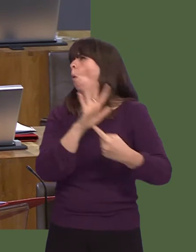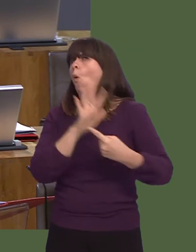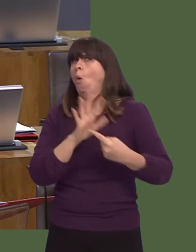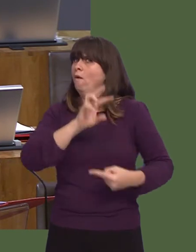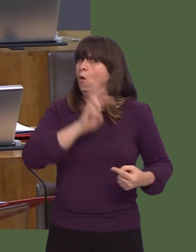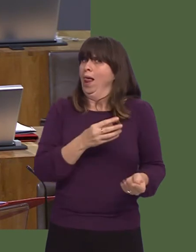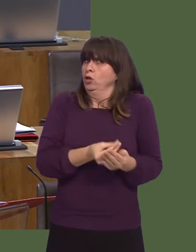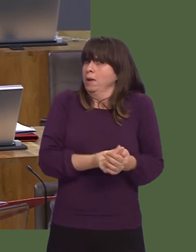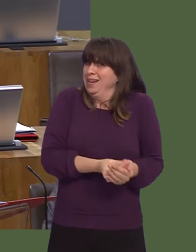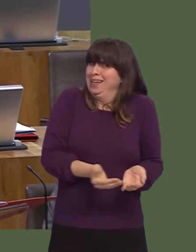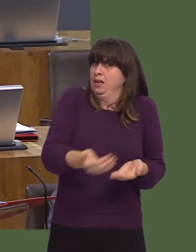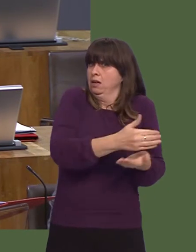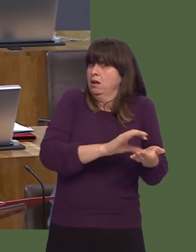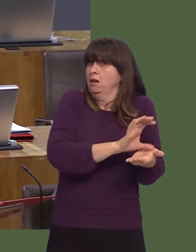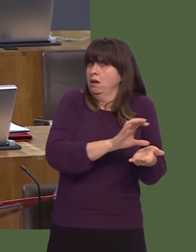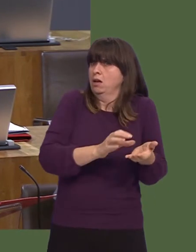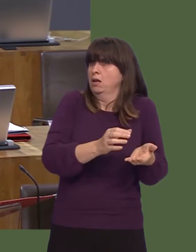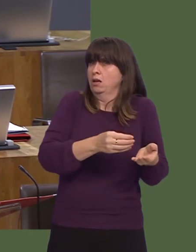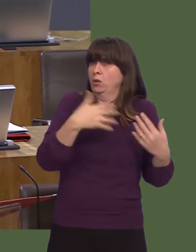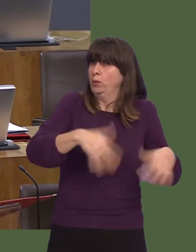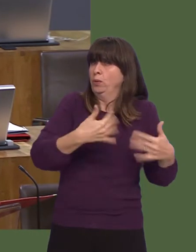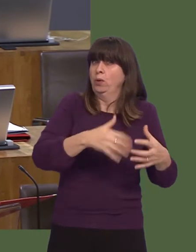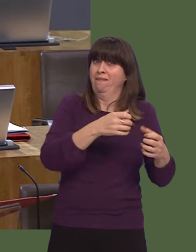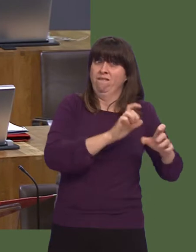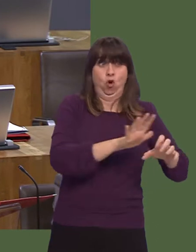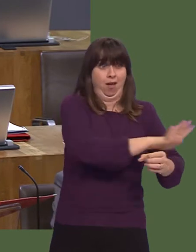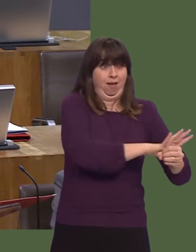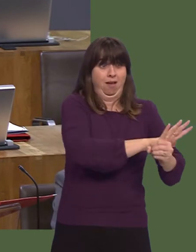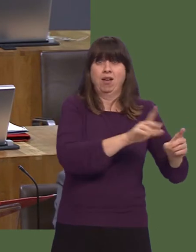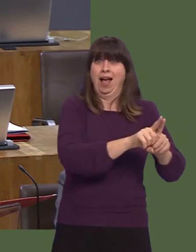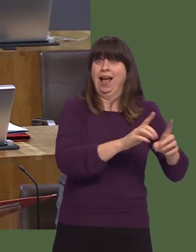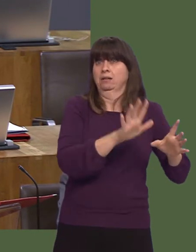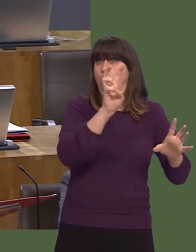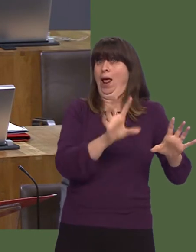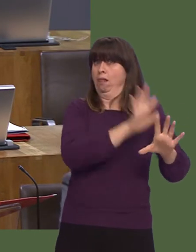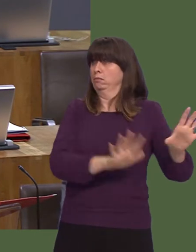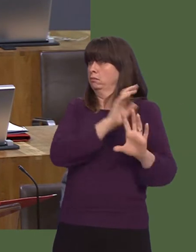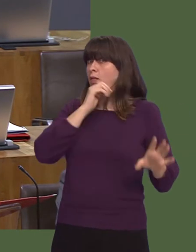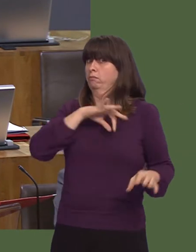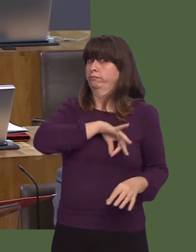ond y bae, ond yn fwy eang hefyd. Rydym ni wedi cadw'r pwysau ymlaen. Mae hwn yn her